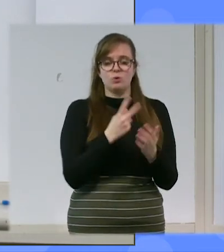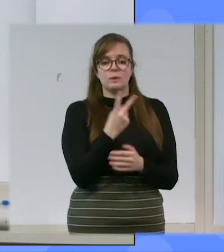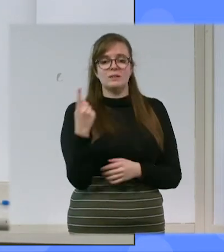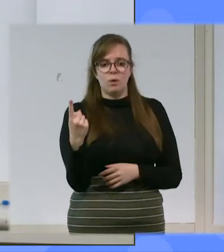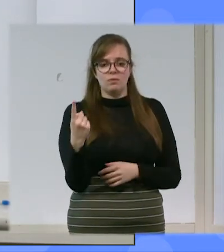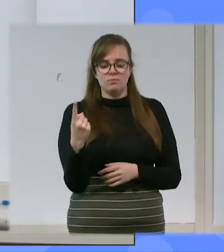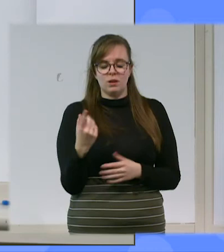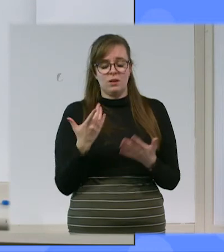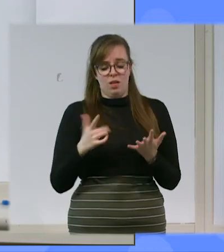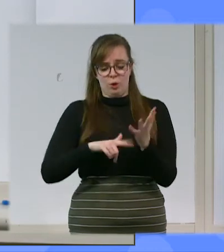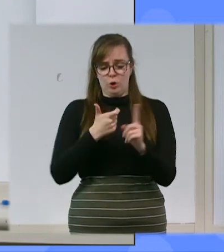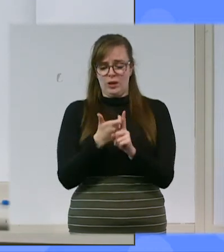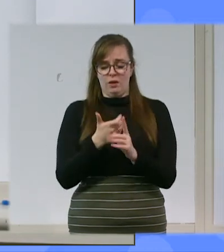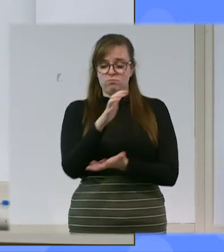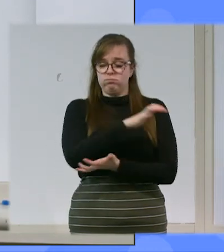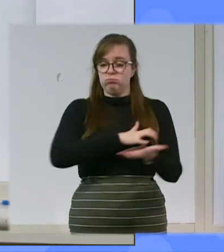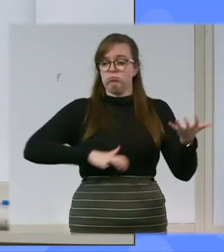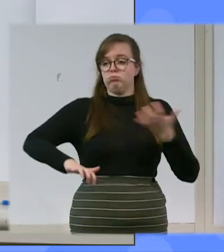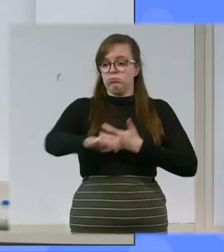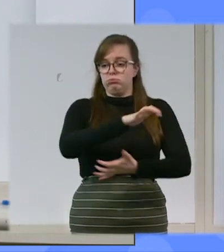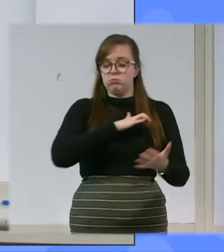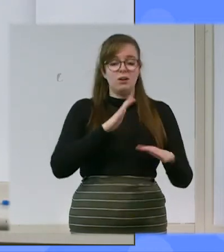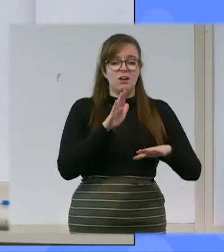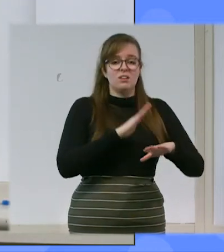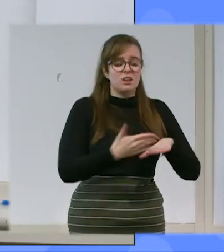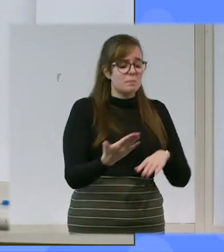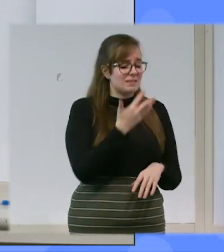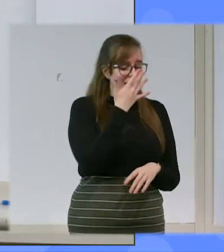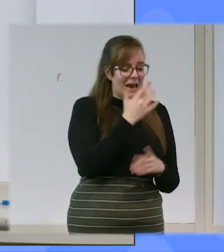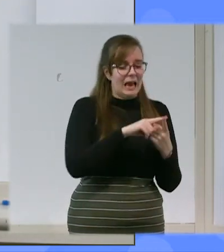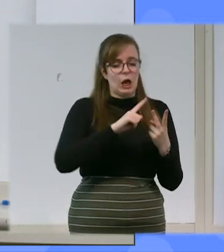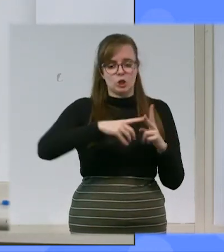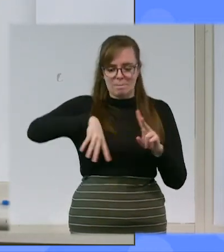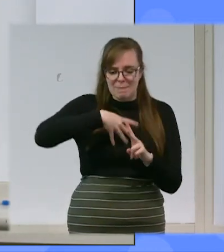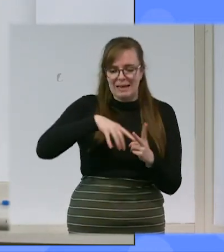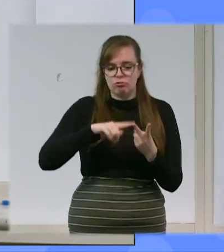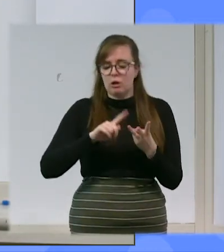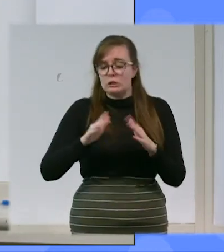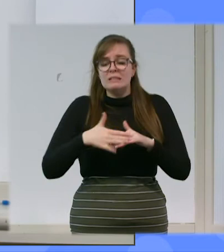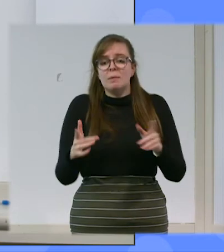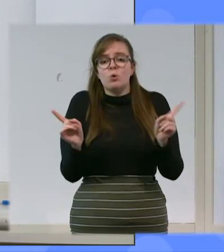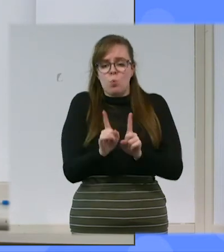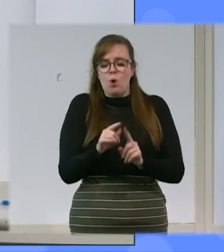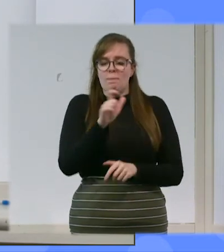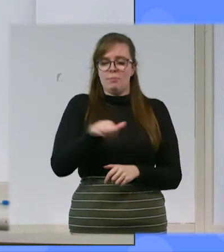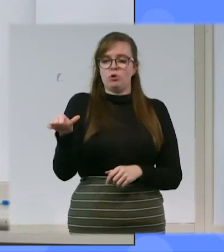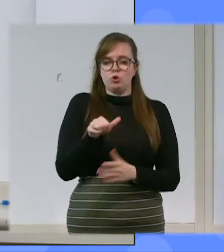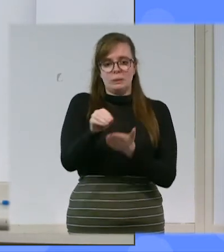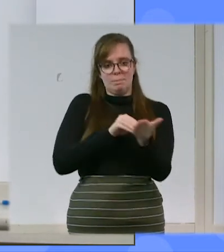belief regardless of age regardless of any background issues regardless thank people should get paid a living wage we've got minimum wage we've got